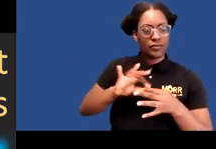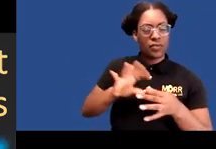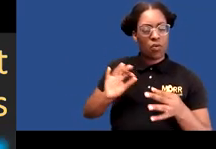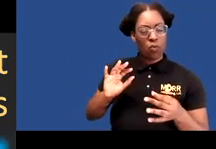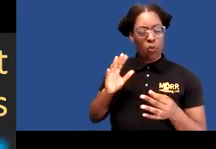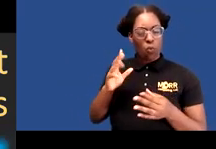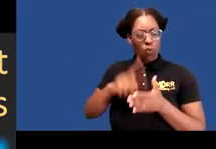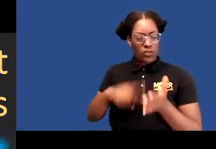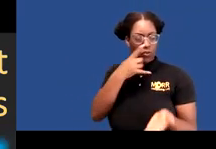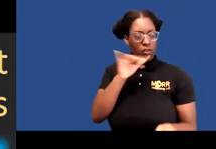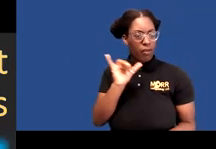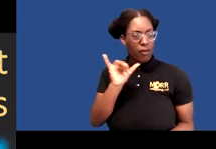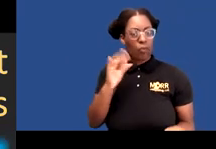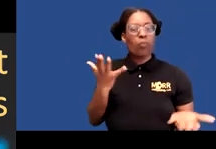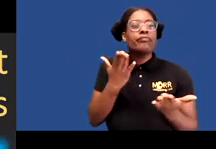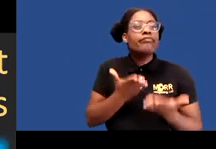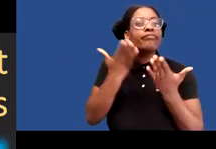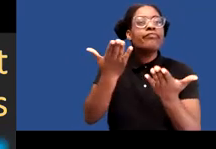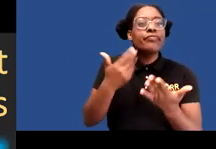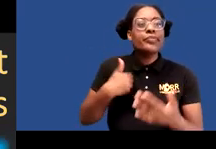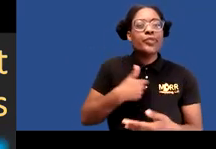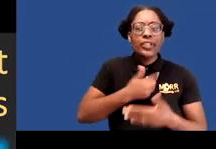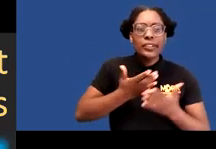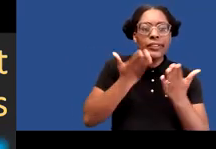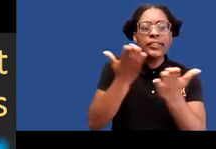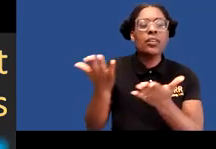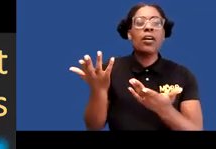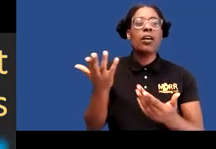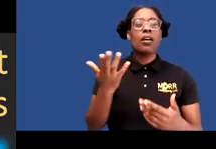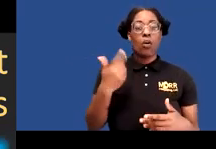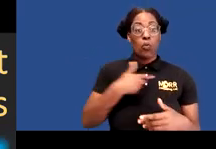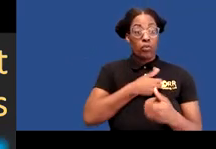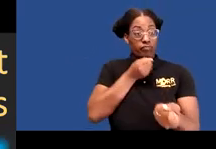the opportunities that we take to affirm what they're already doing exceptionally well